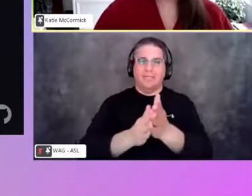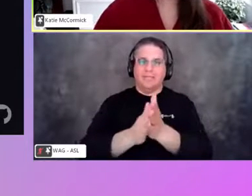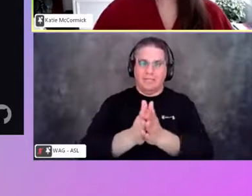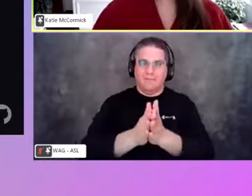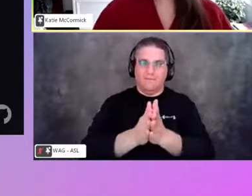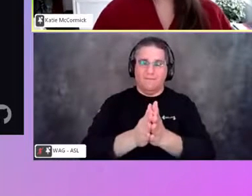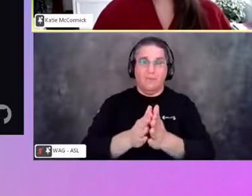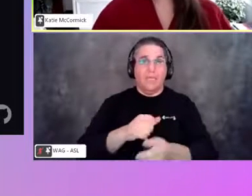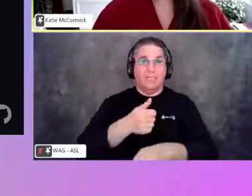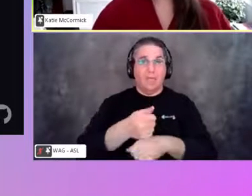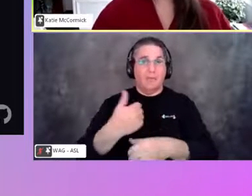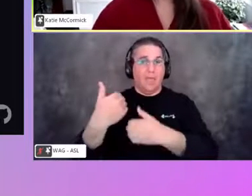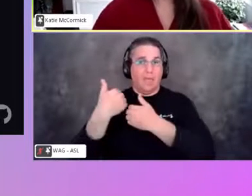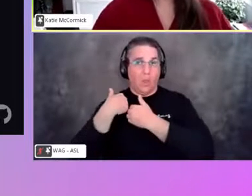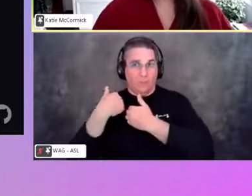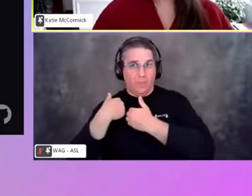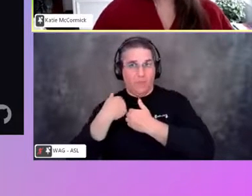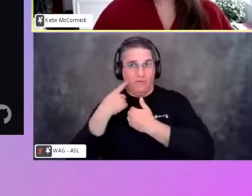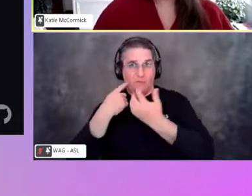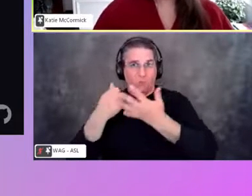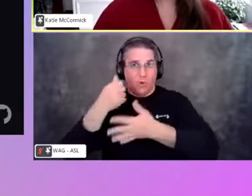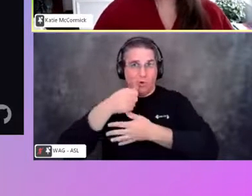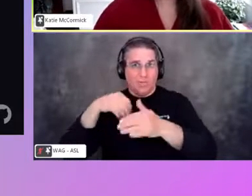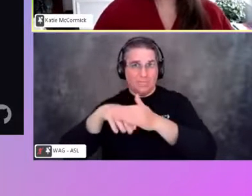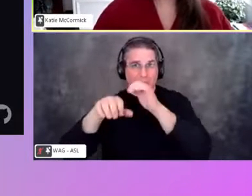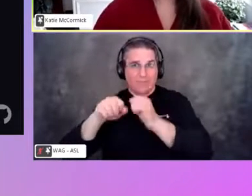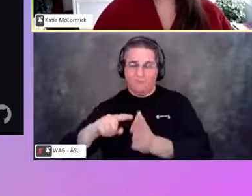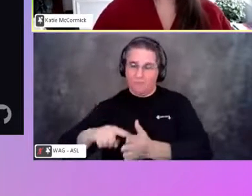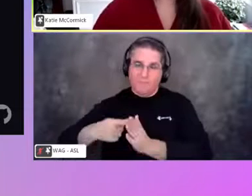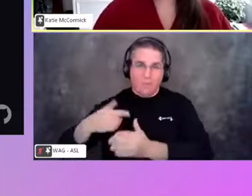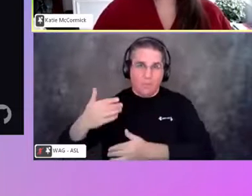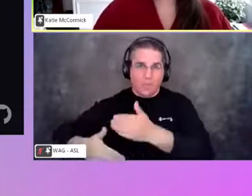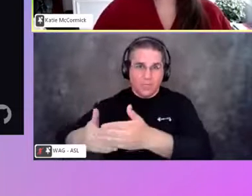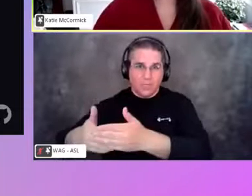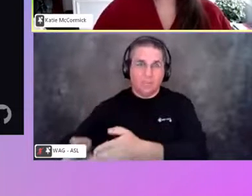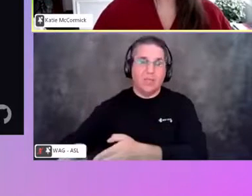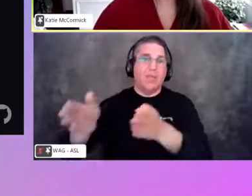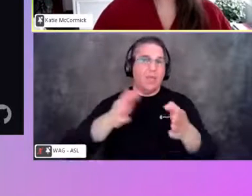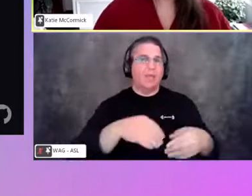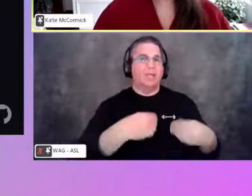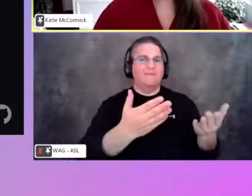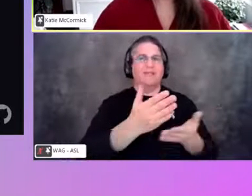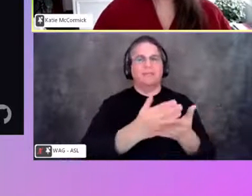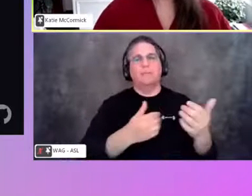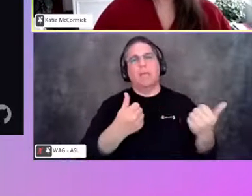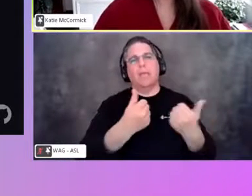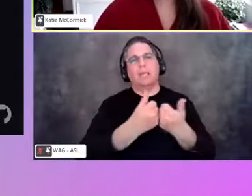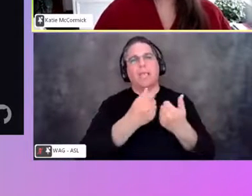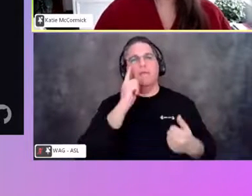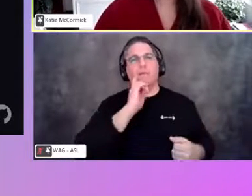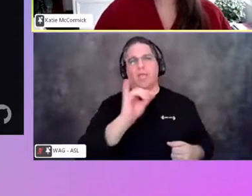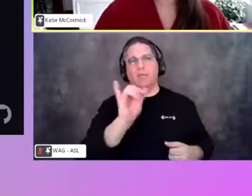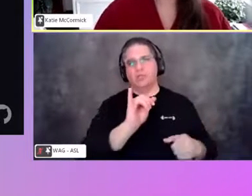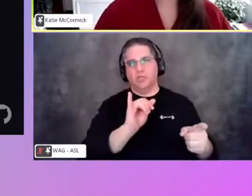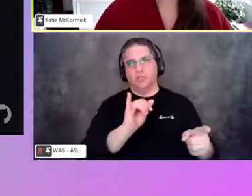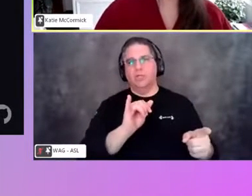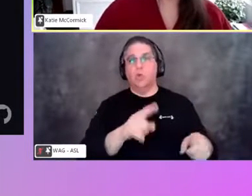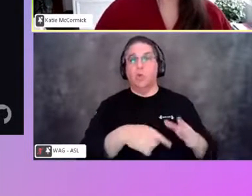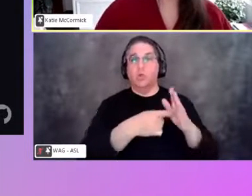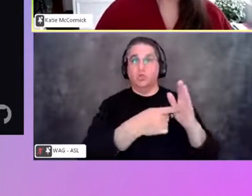iterative. Third we wanted to incentivize the behaviors that would lead to long term accountability deprioritize